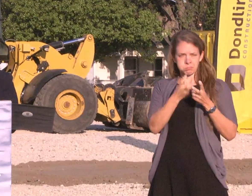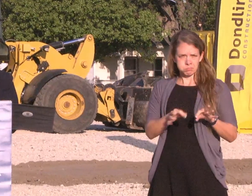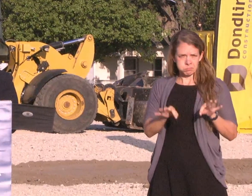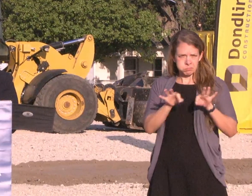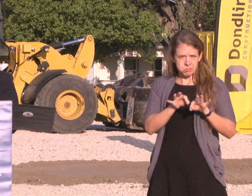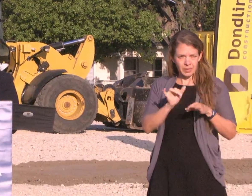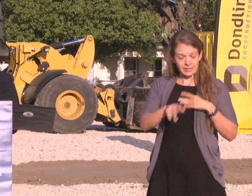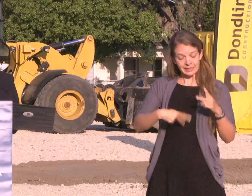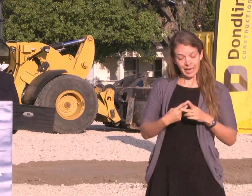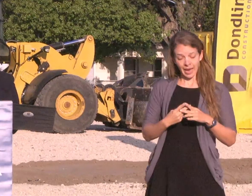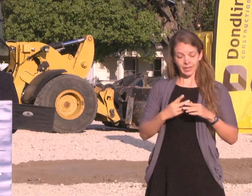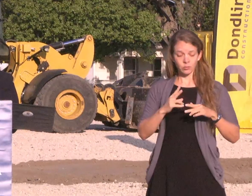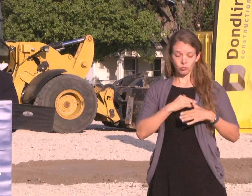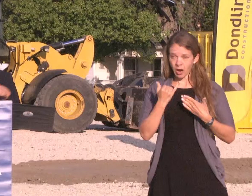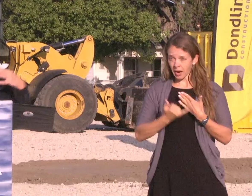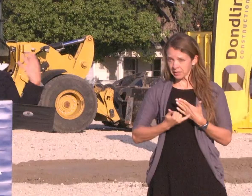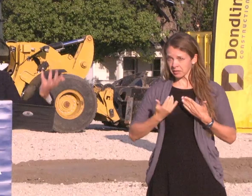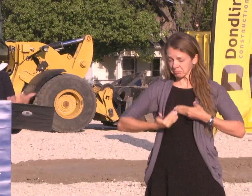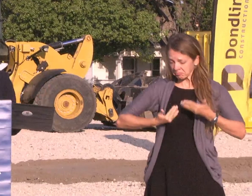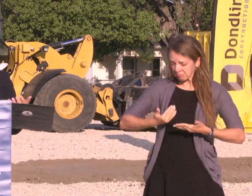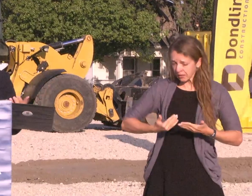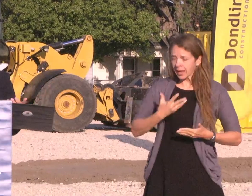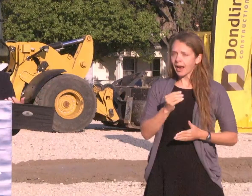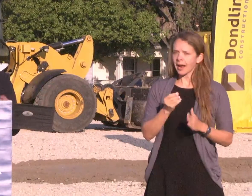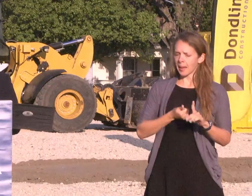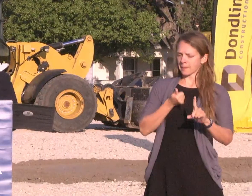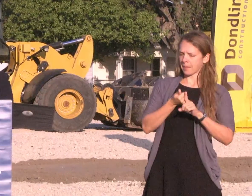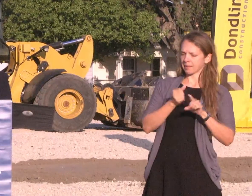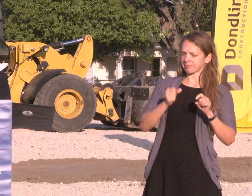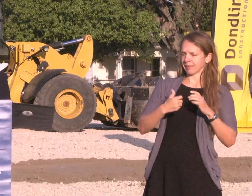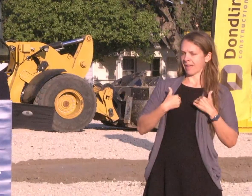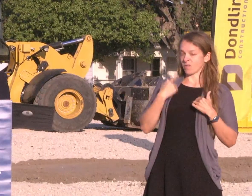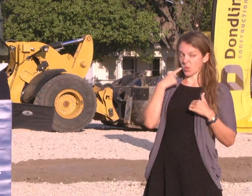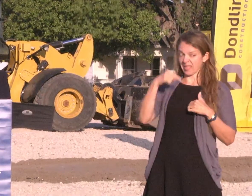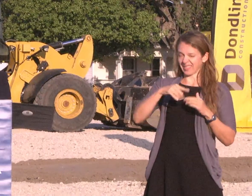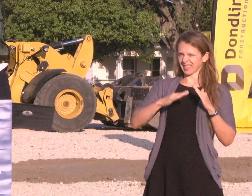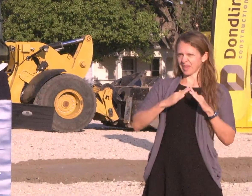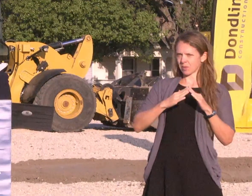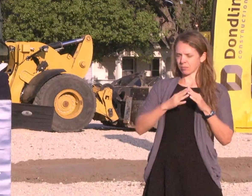infrastructure project is and and the impact it can have on this community so I'm just so pleased